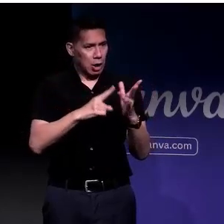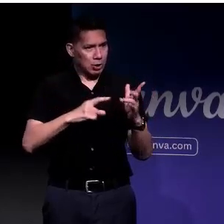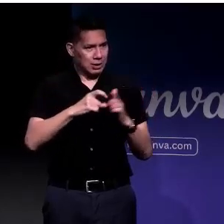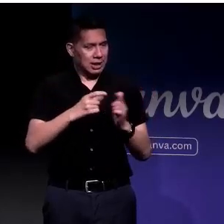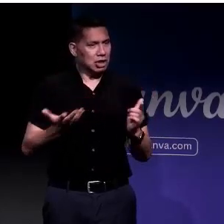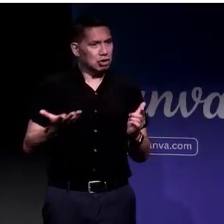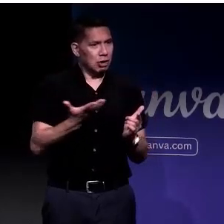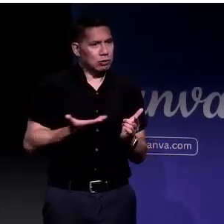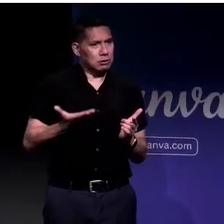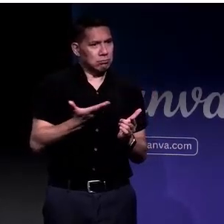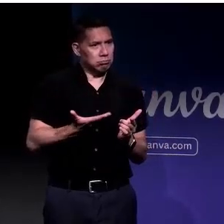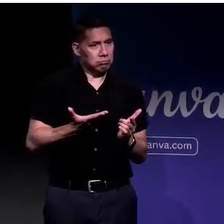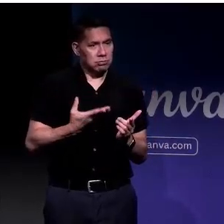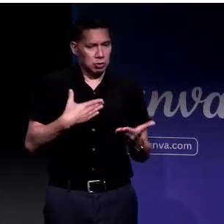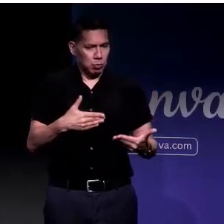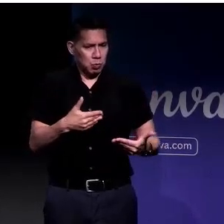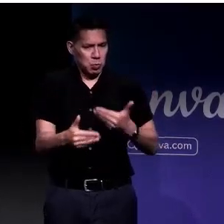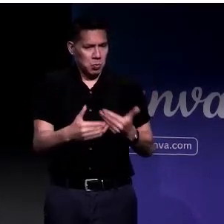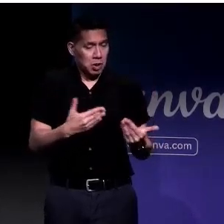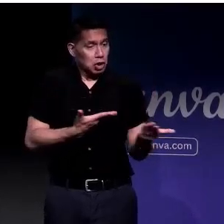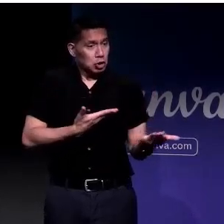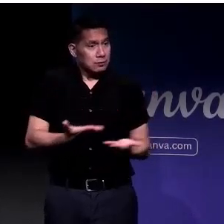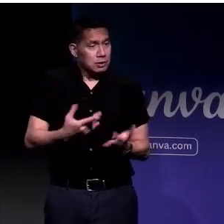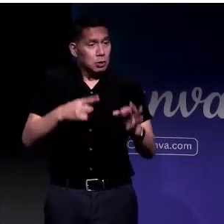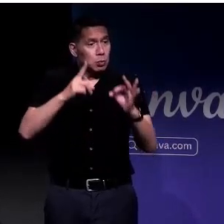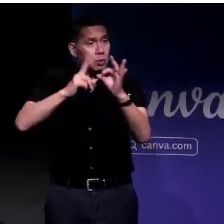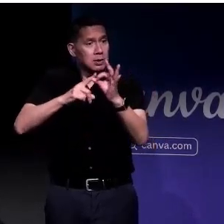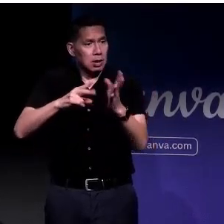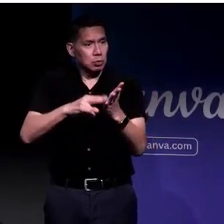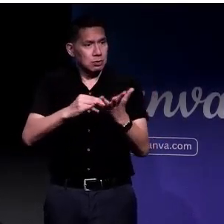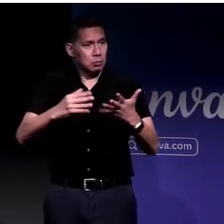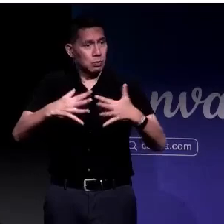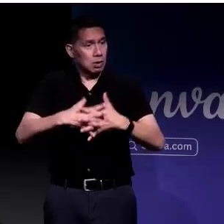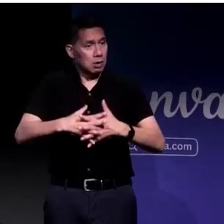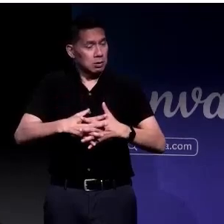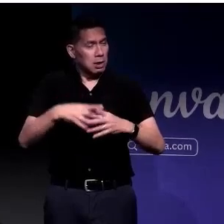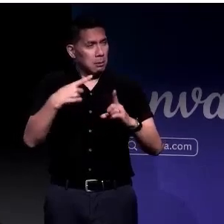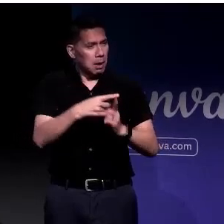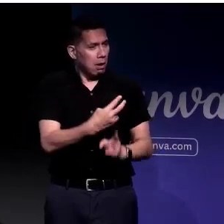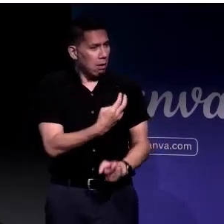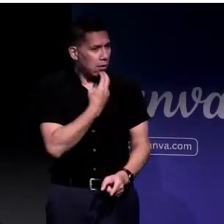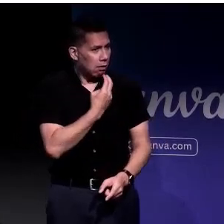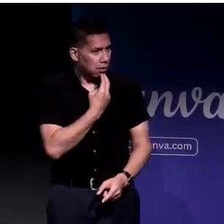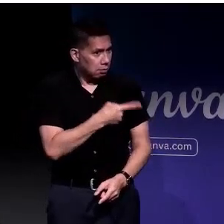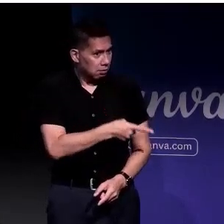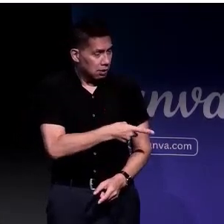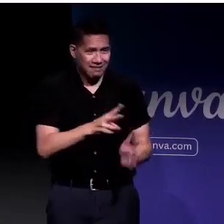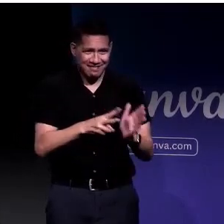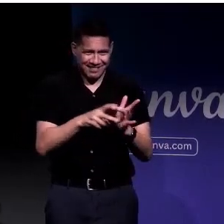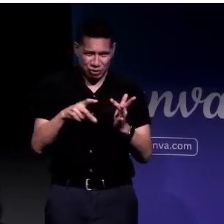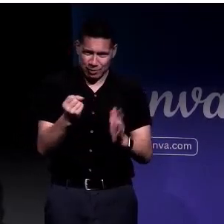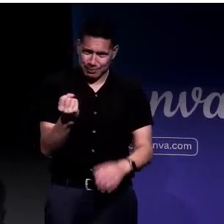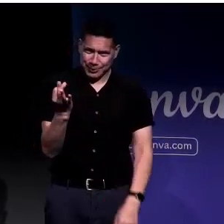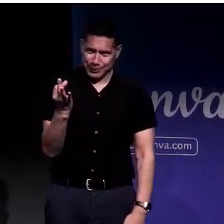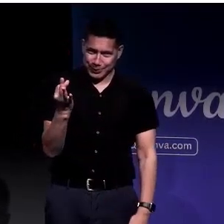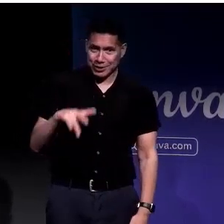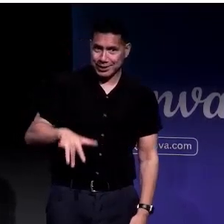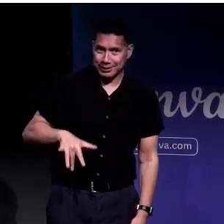So we run services in Queensland, New South Wales and Adelaide. Not Victoria, yet. Yet.